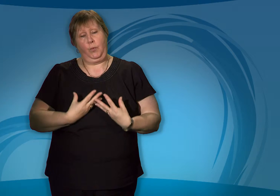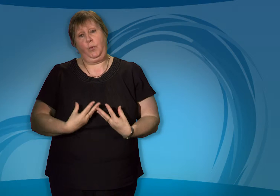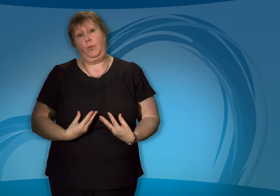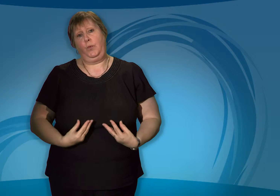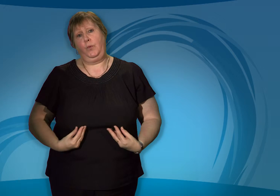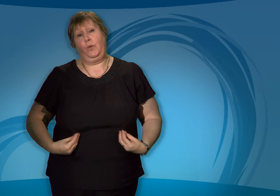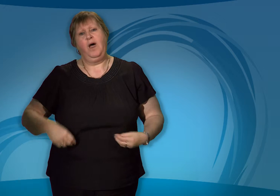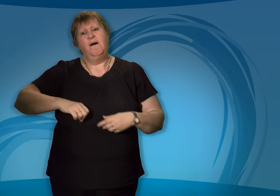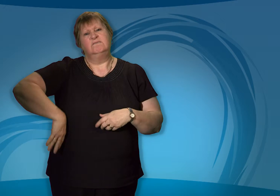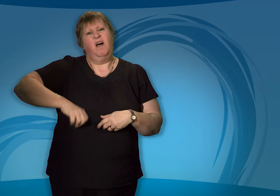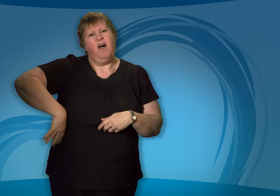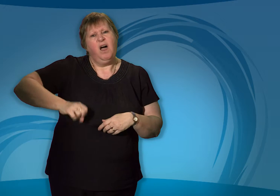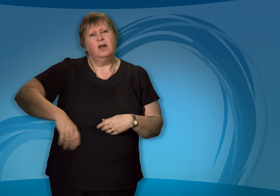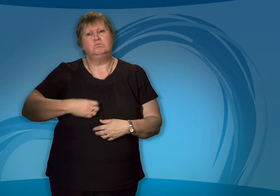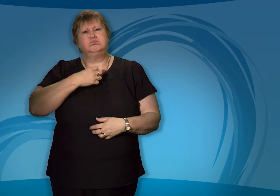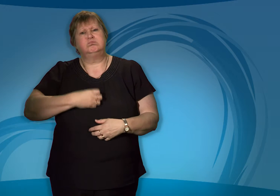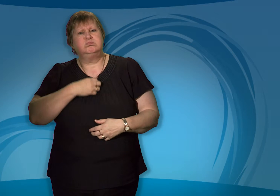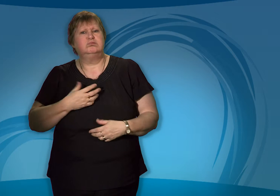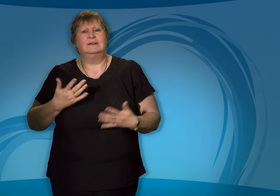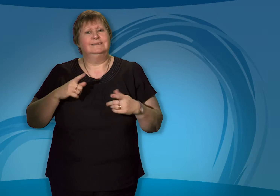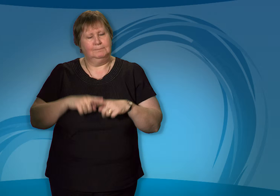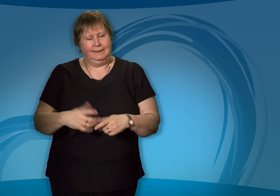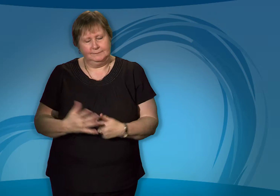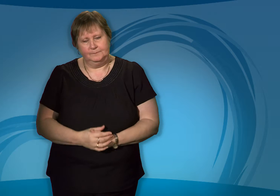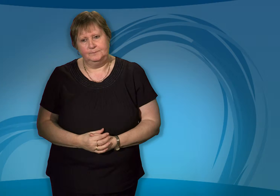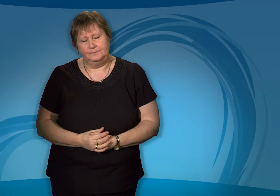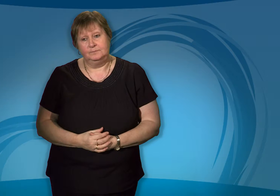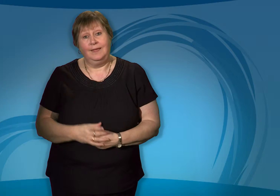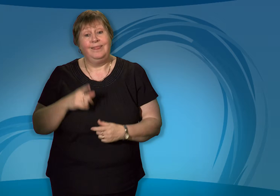This will normally last up to 12 hours and will pass naturally.